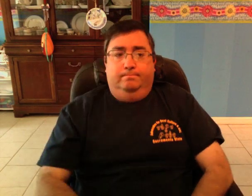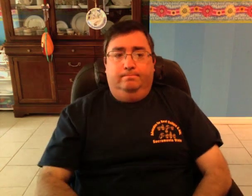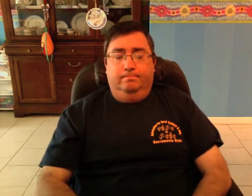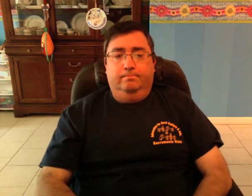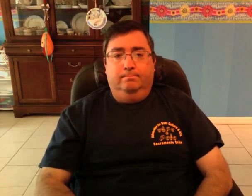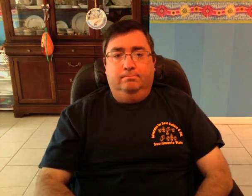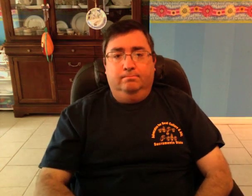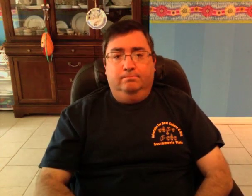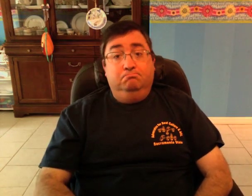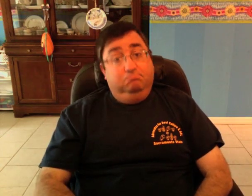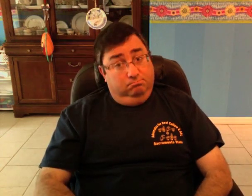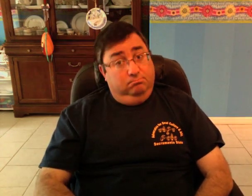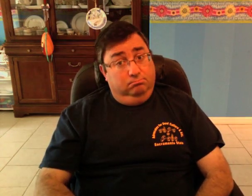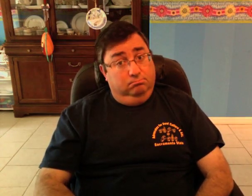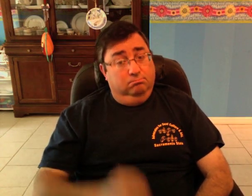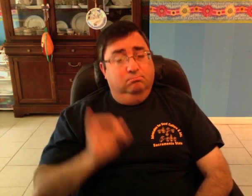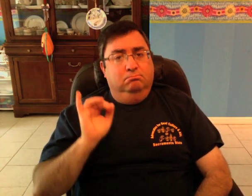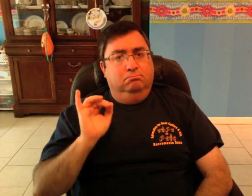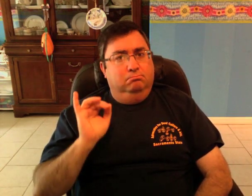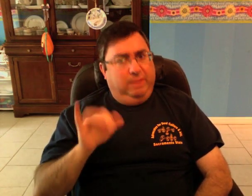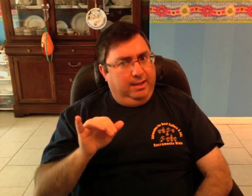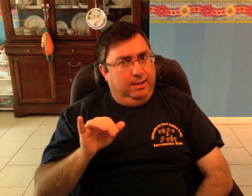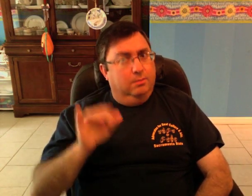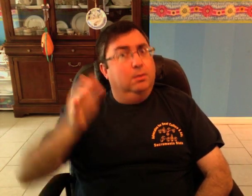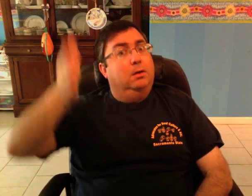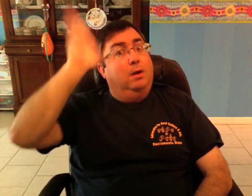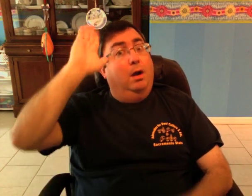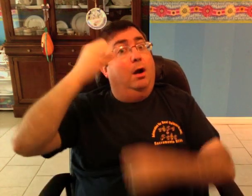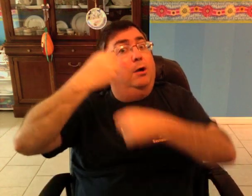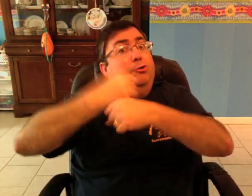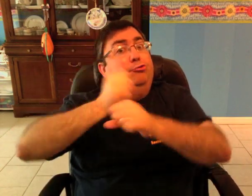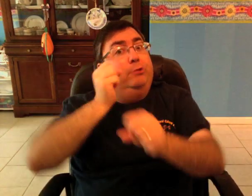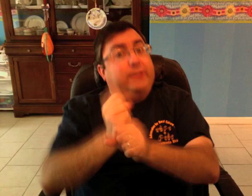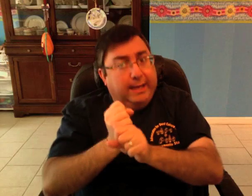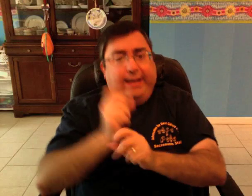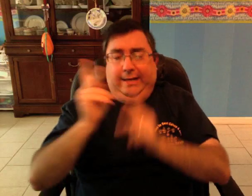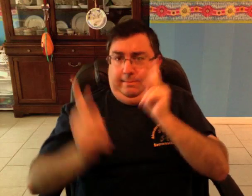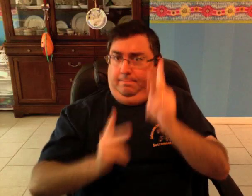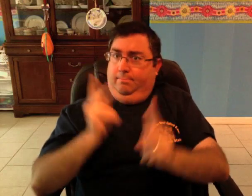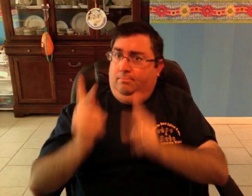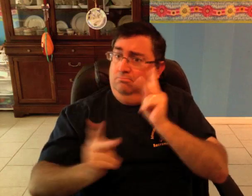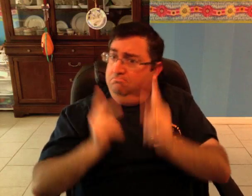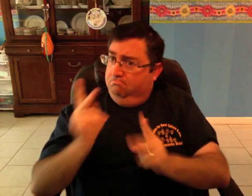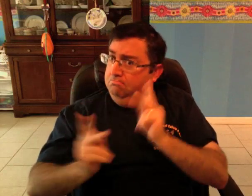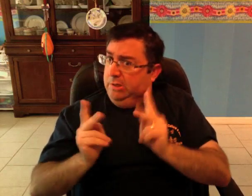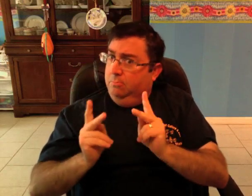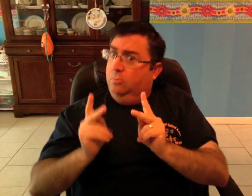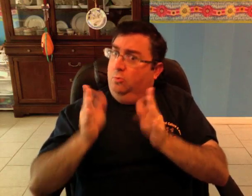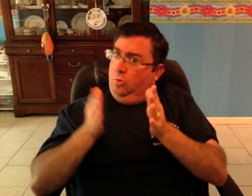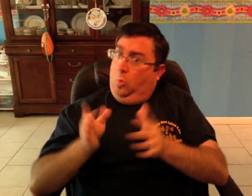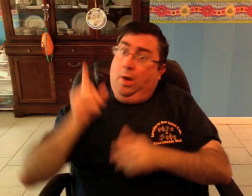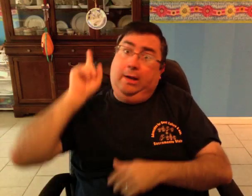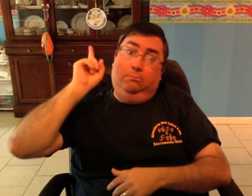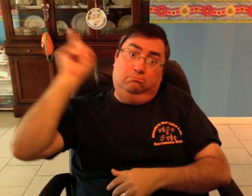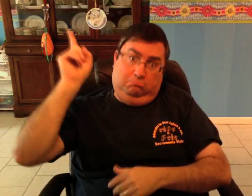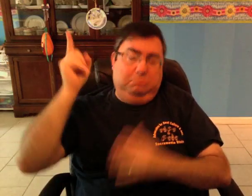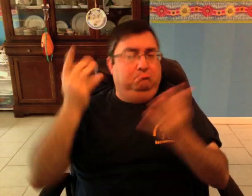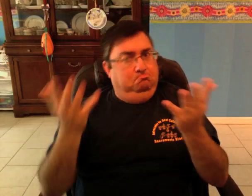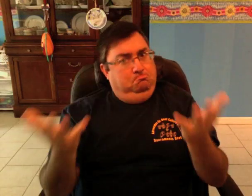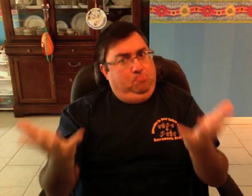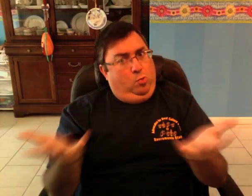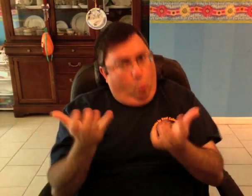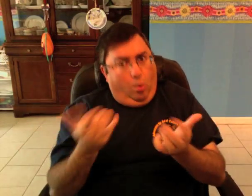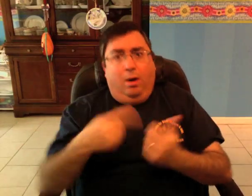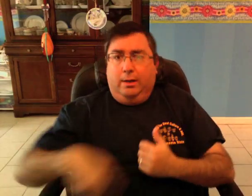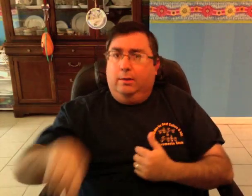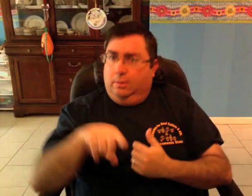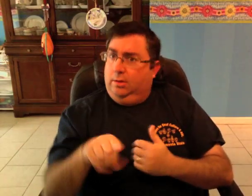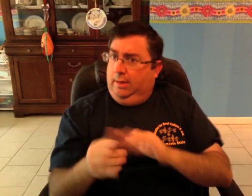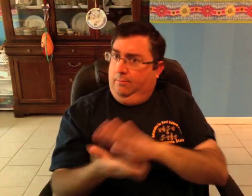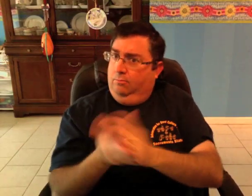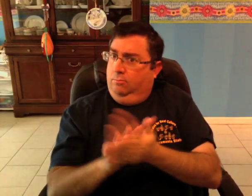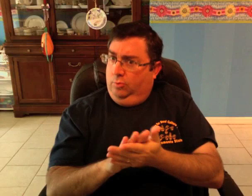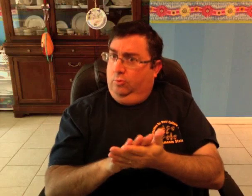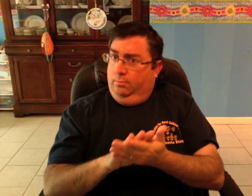This says God created people the way He wanted us to be.